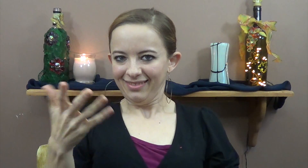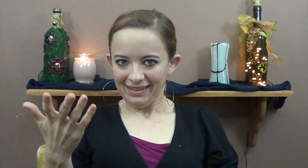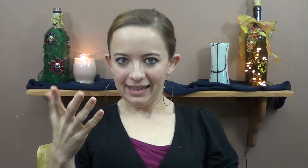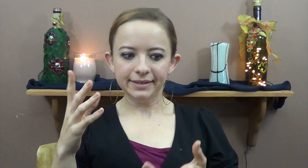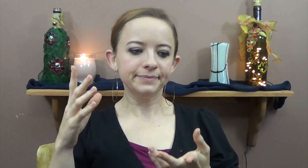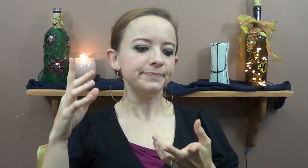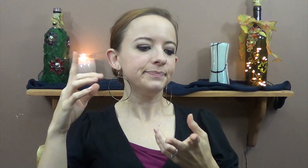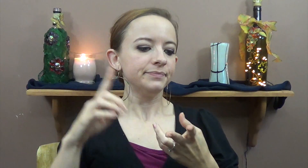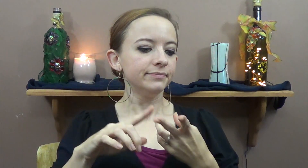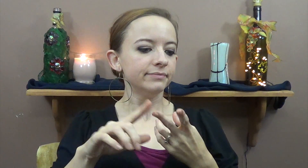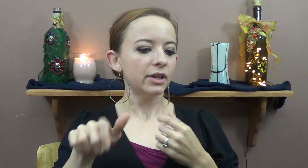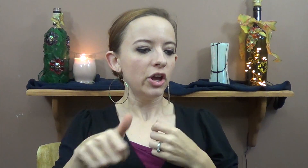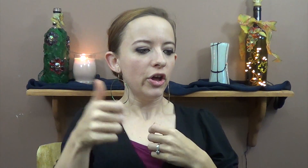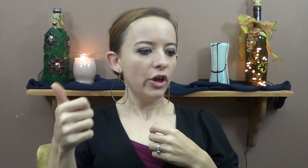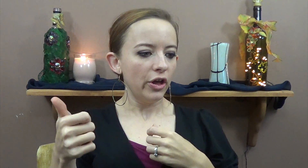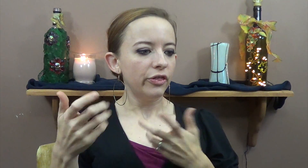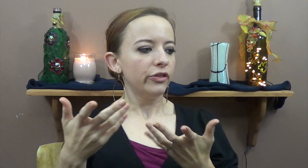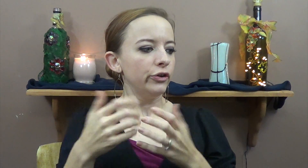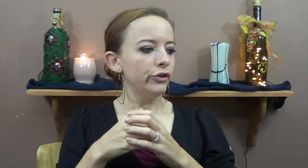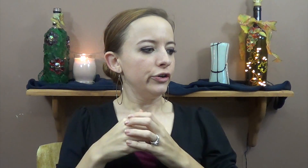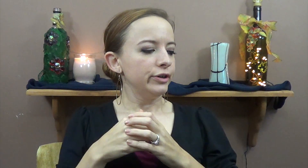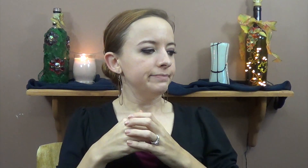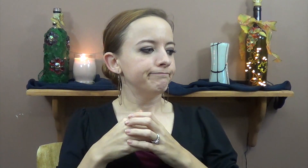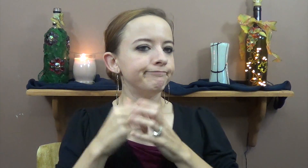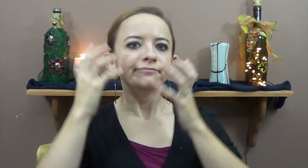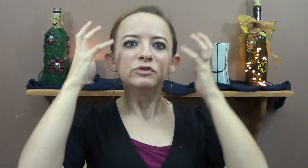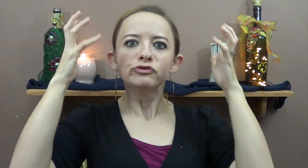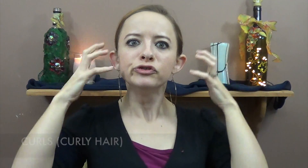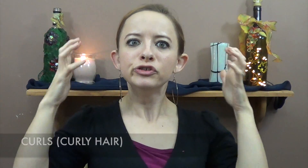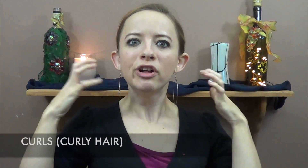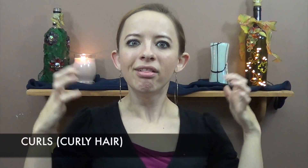So that's iconic. Another example